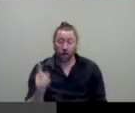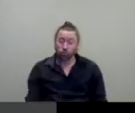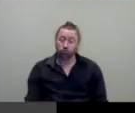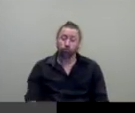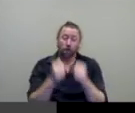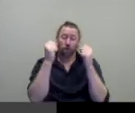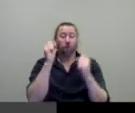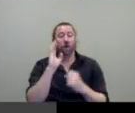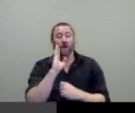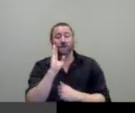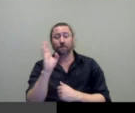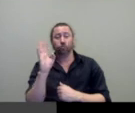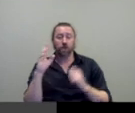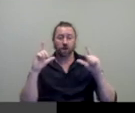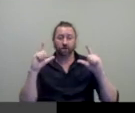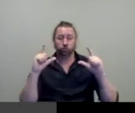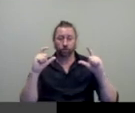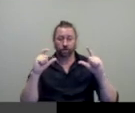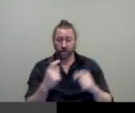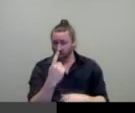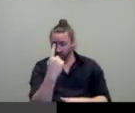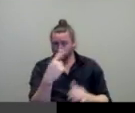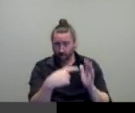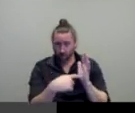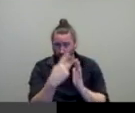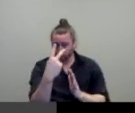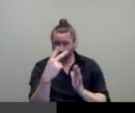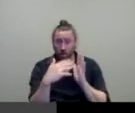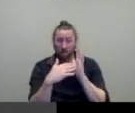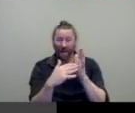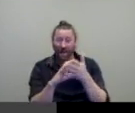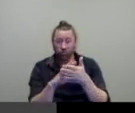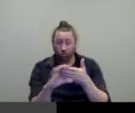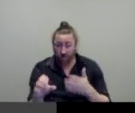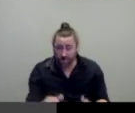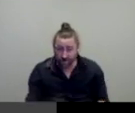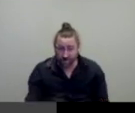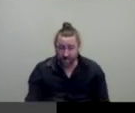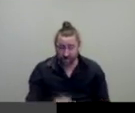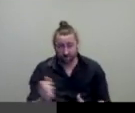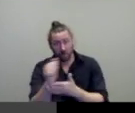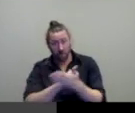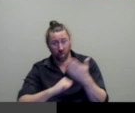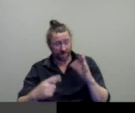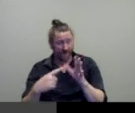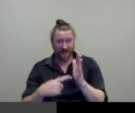set the record for contemporary photography reaching 1.2 million dollars at auction